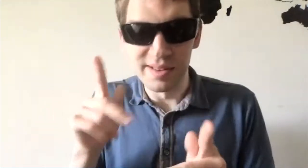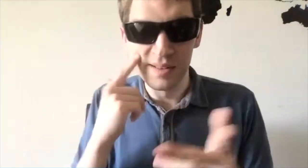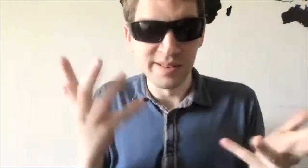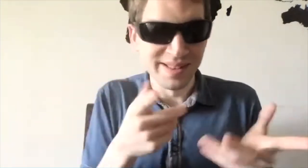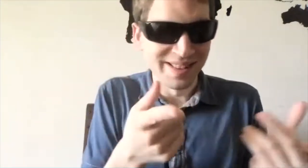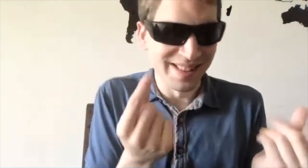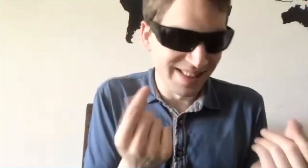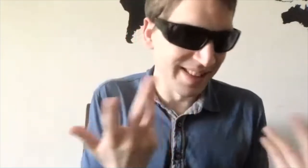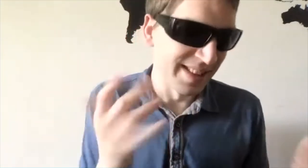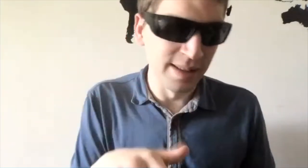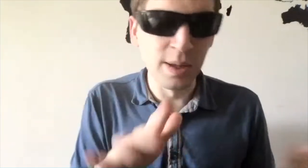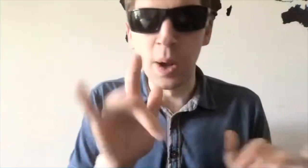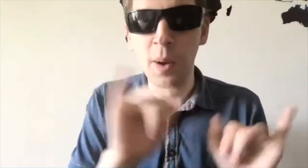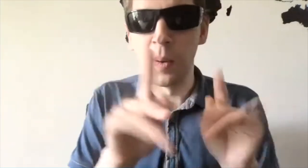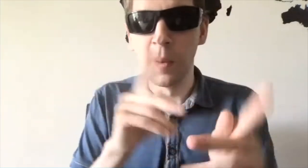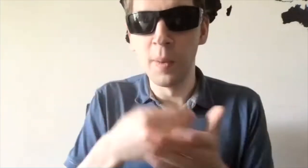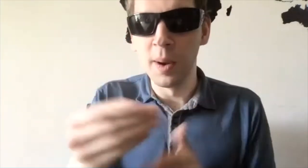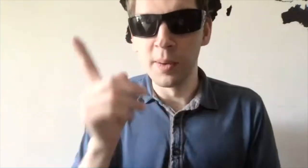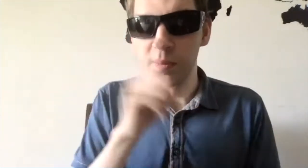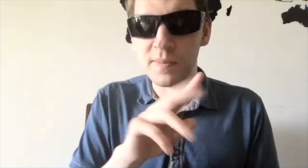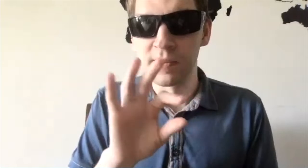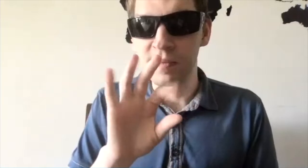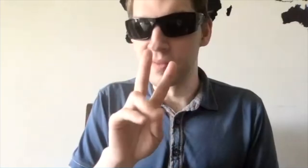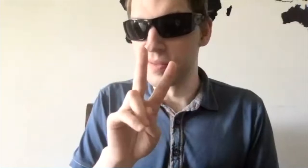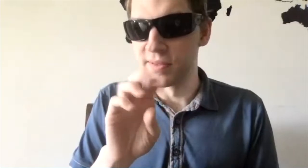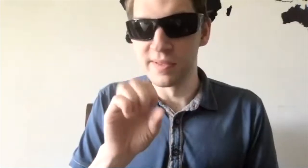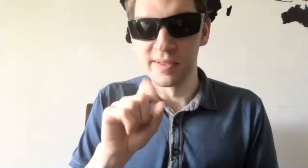how it might affect other people.